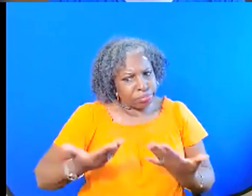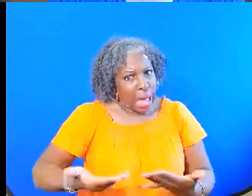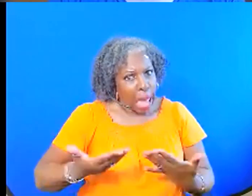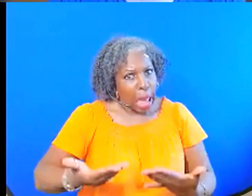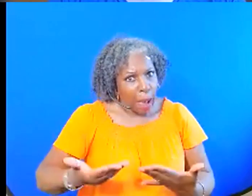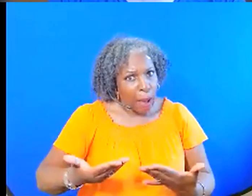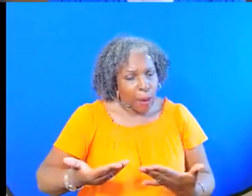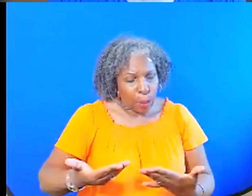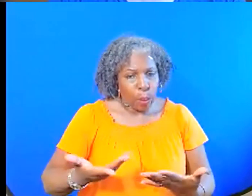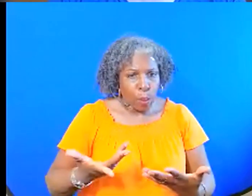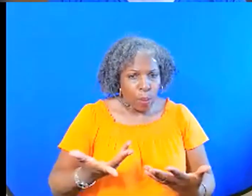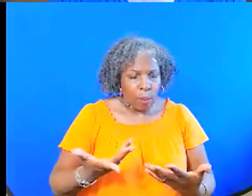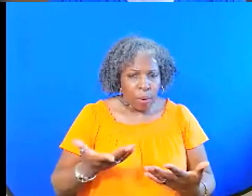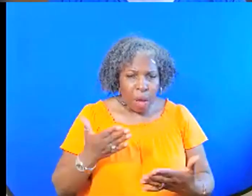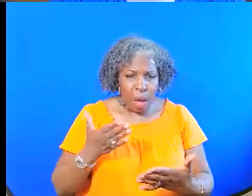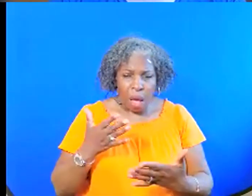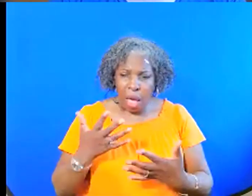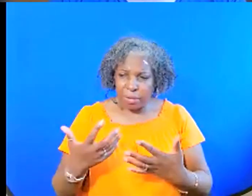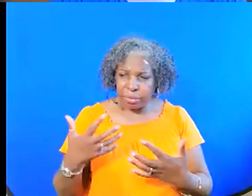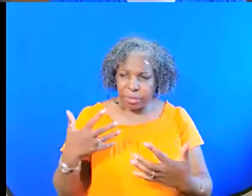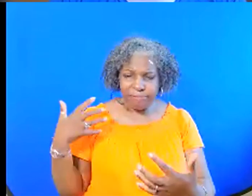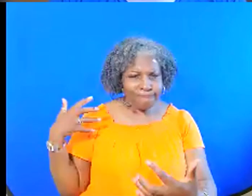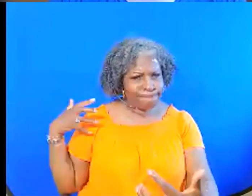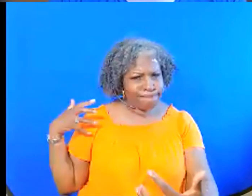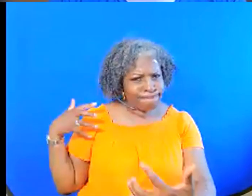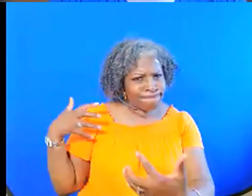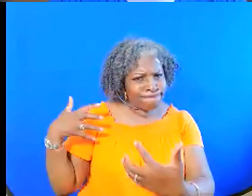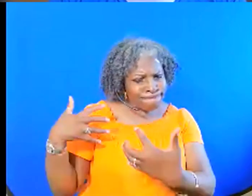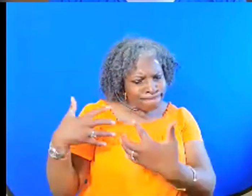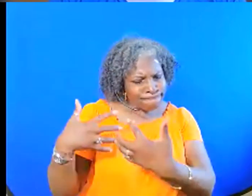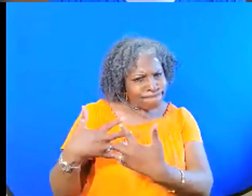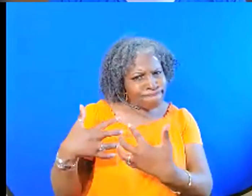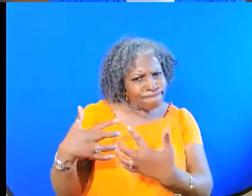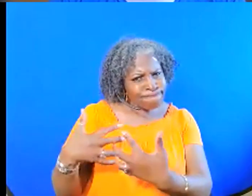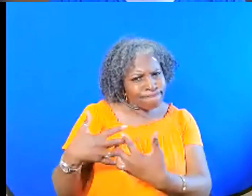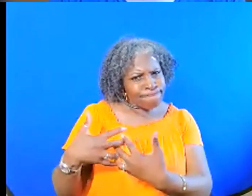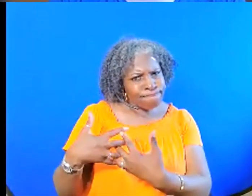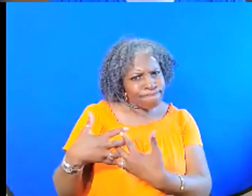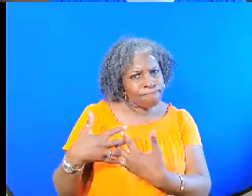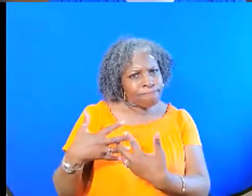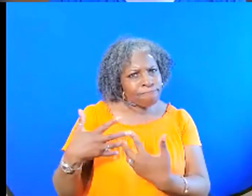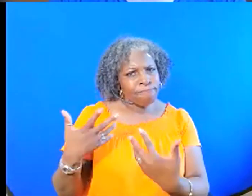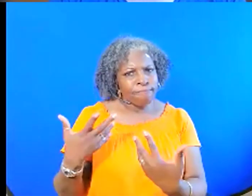So, it's trying to fit that fit that past into the present, and then also look to the future and